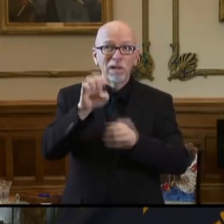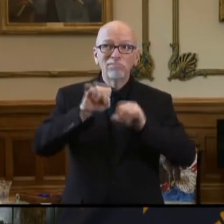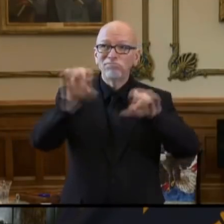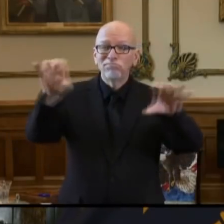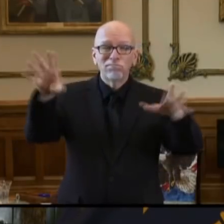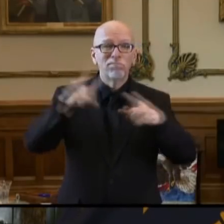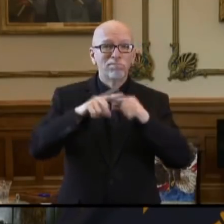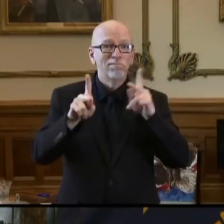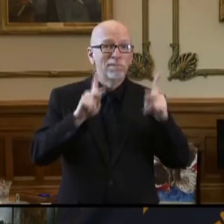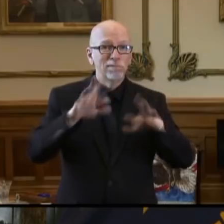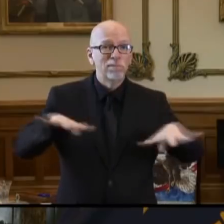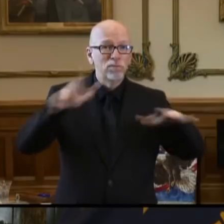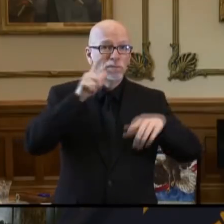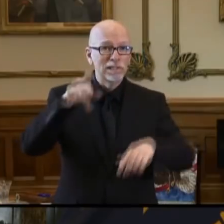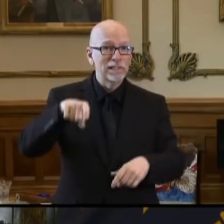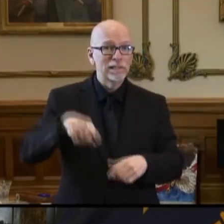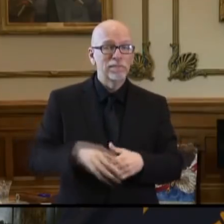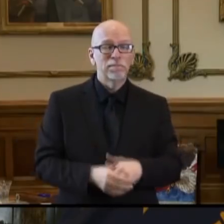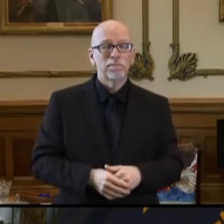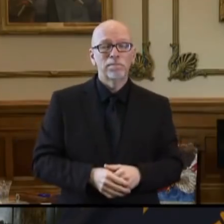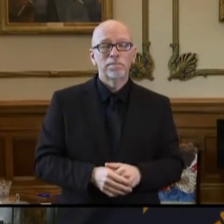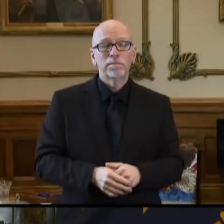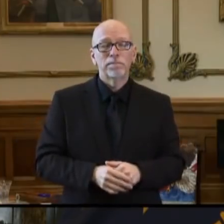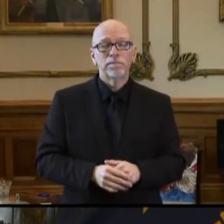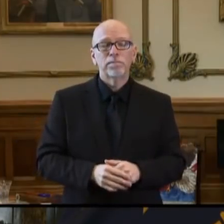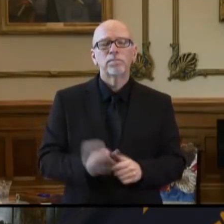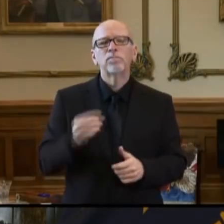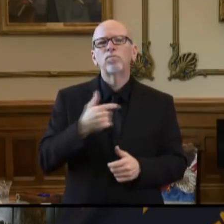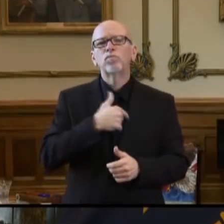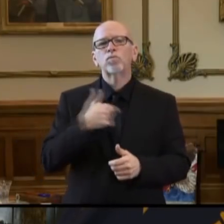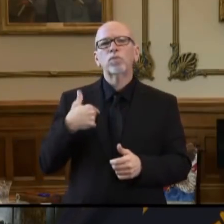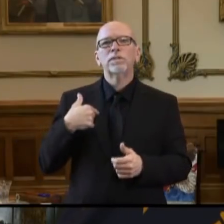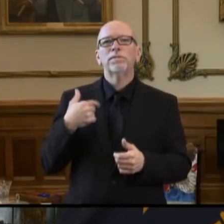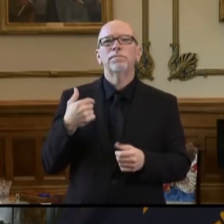DRIVERS THAT ARE MAKING SURE SUPPLIES IS GETTING TO THE